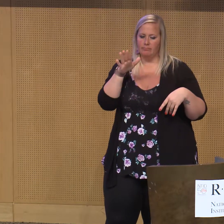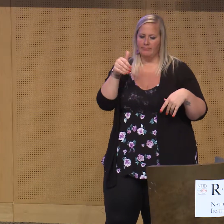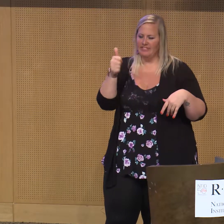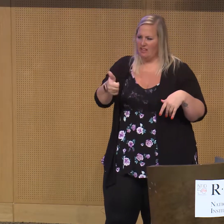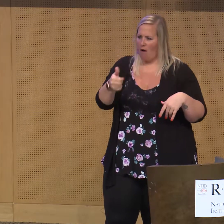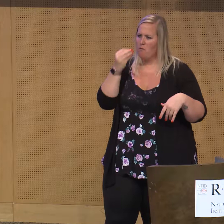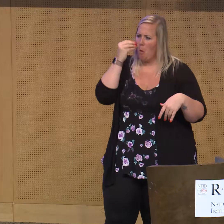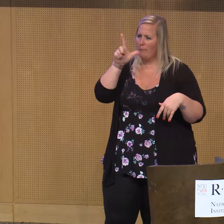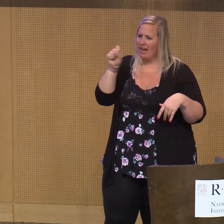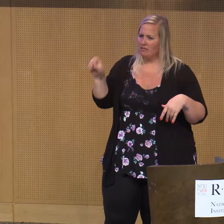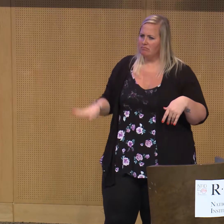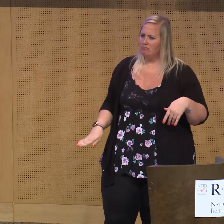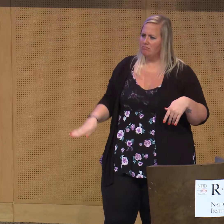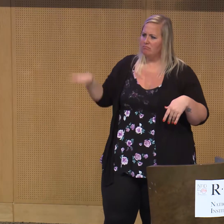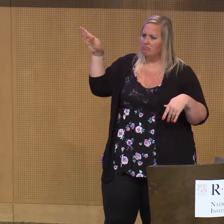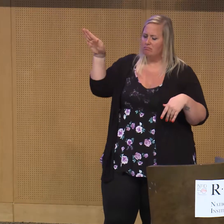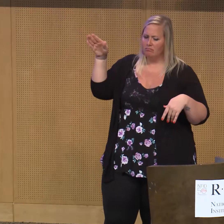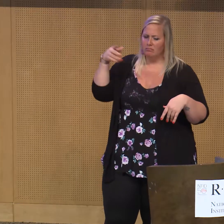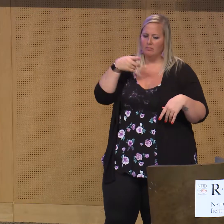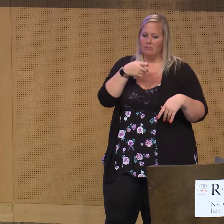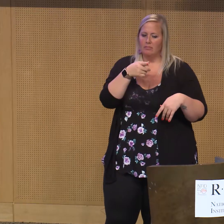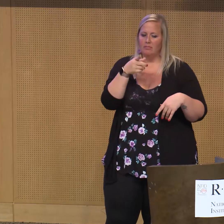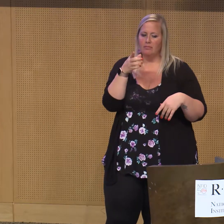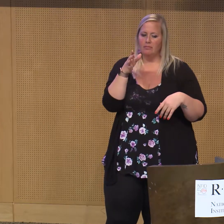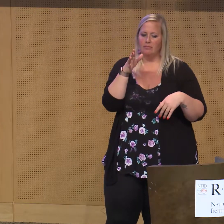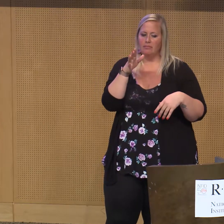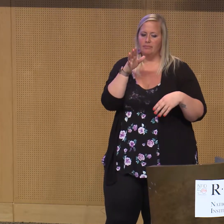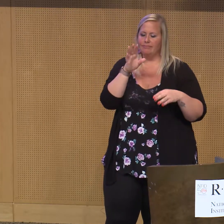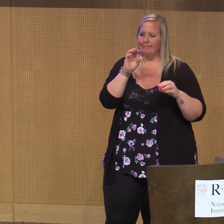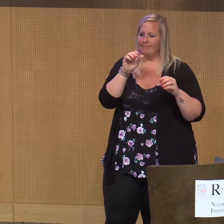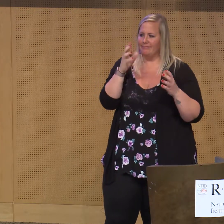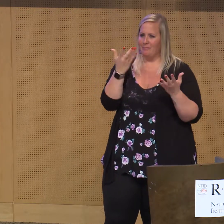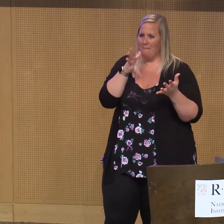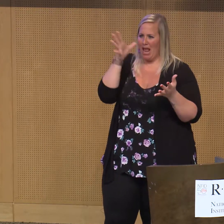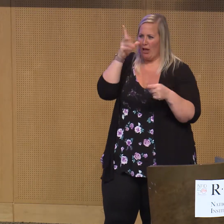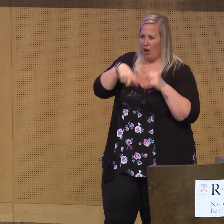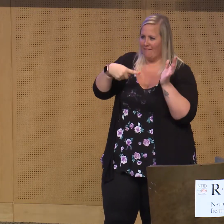was that she was homeless herself, growing up as a child.